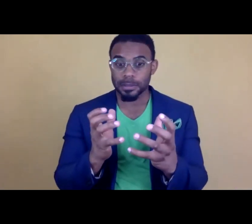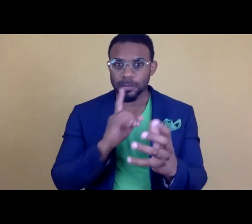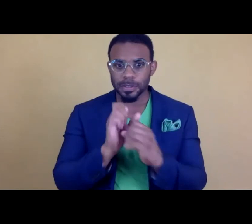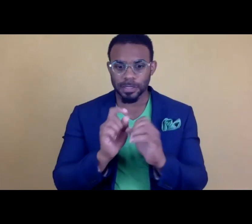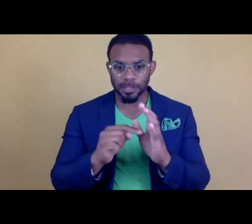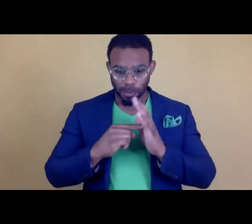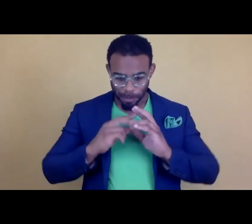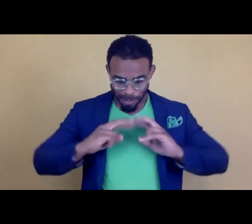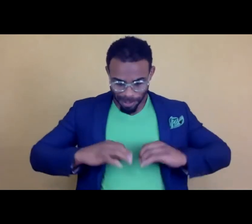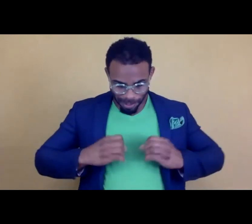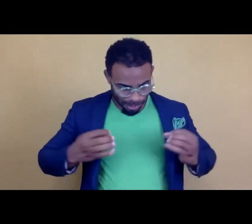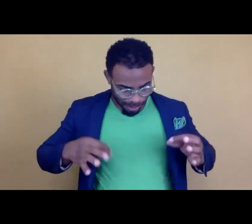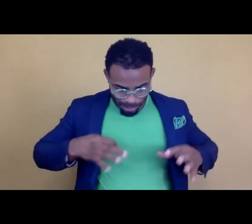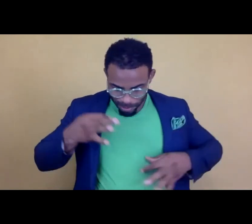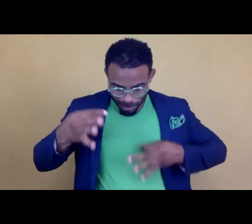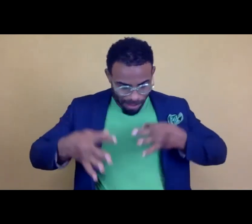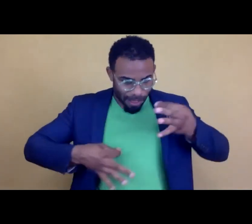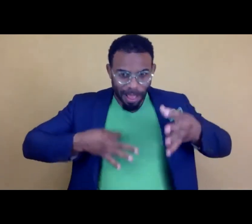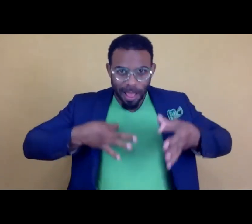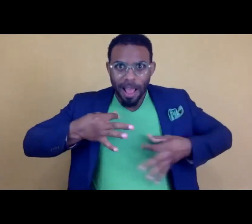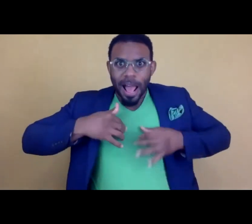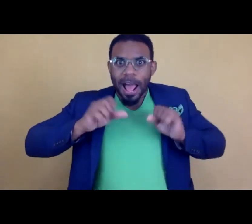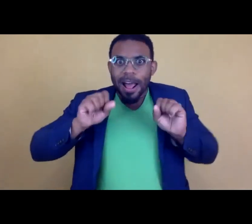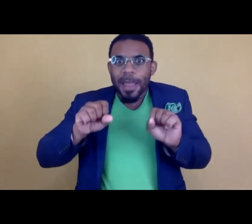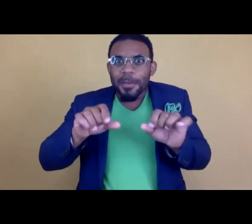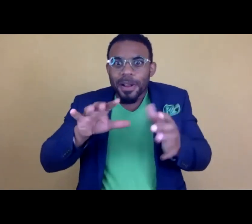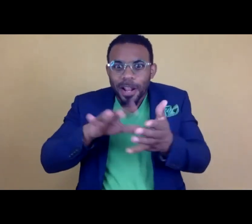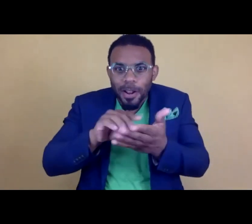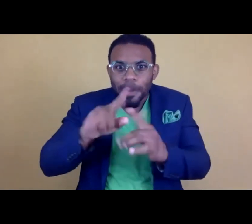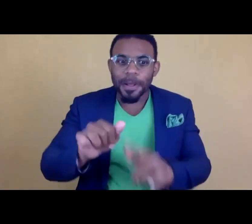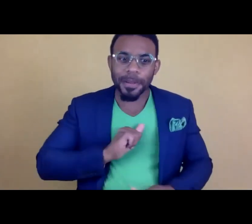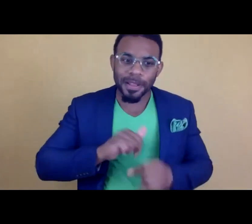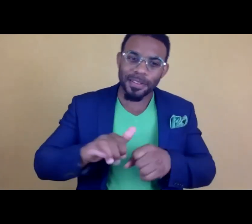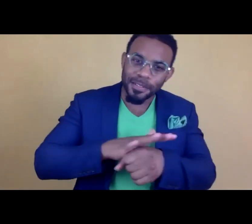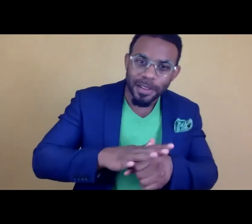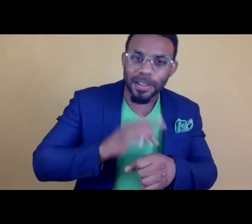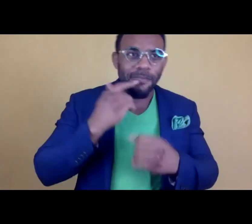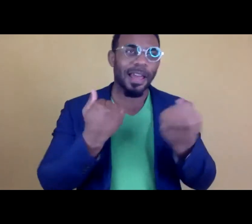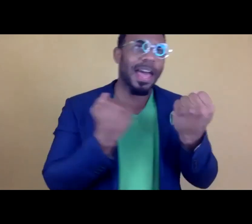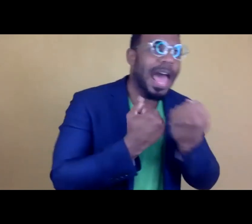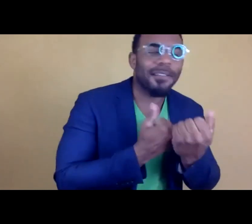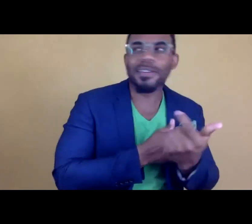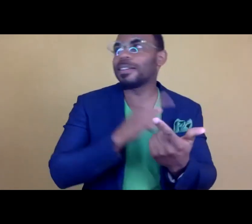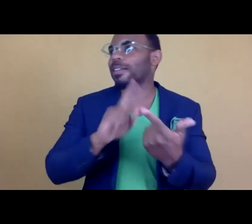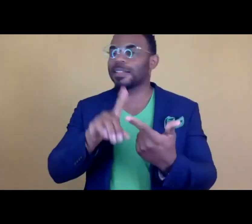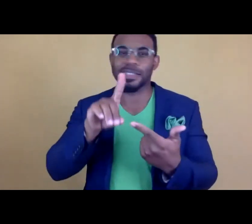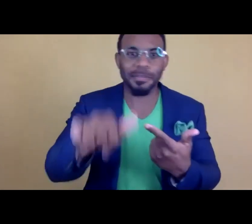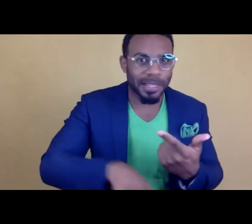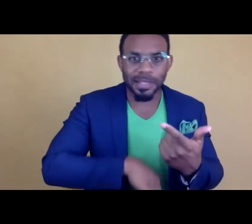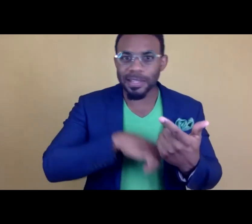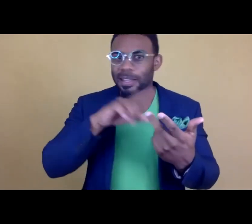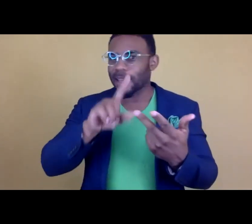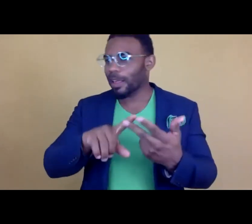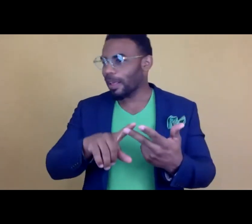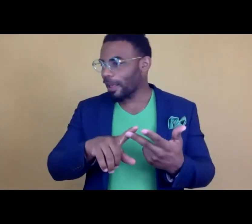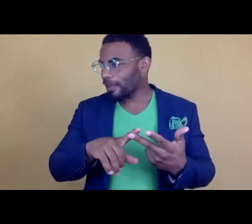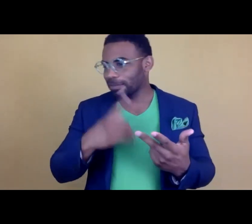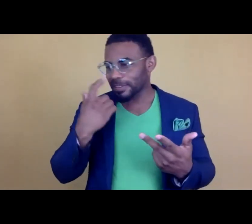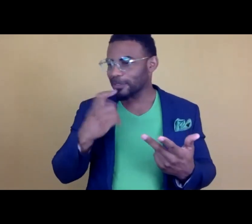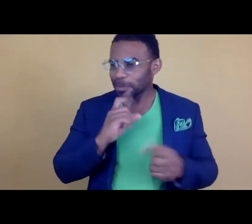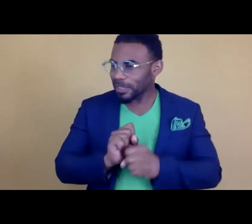me what I was capable of on the field of like advocacy and disability, and just really having